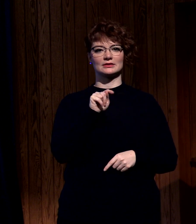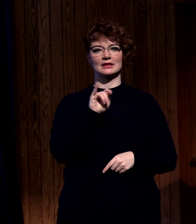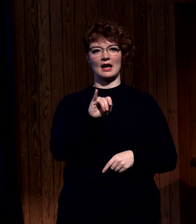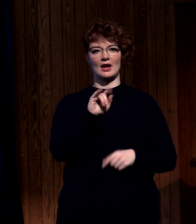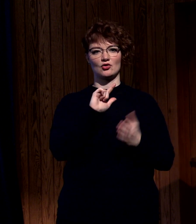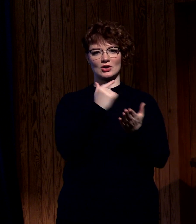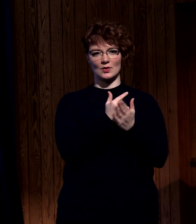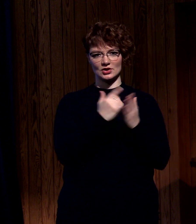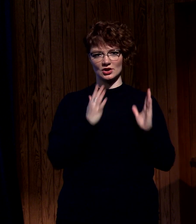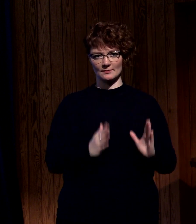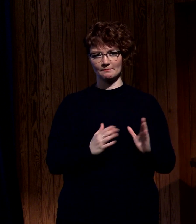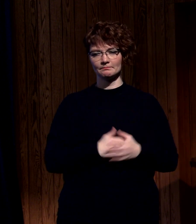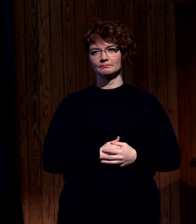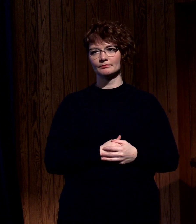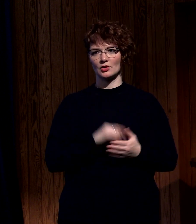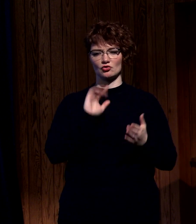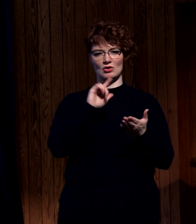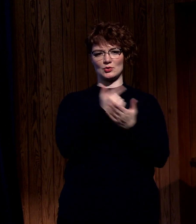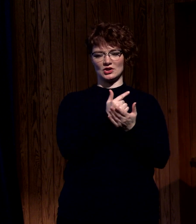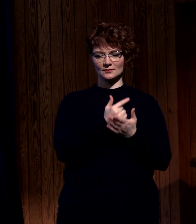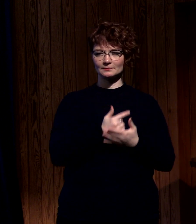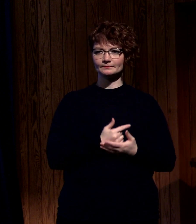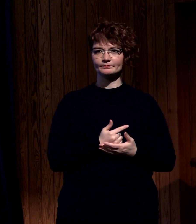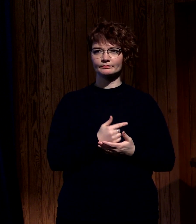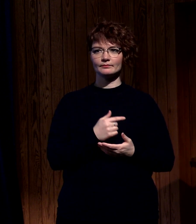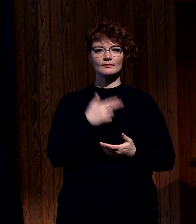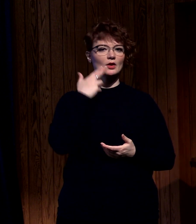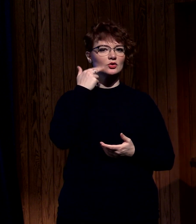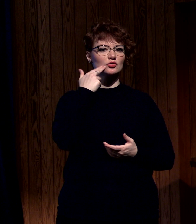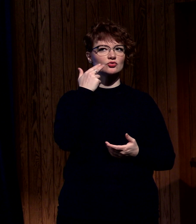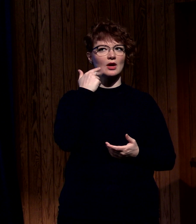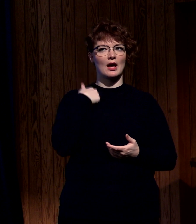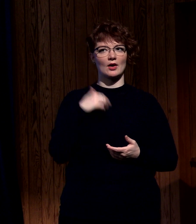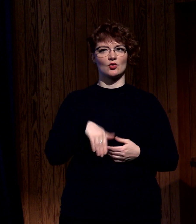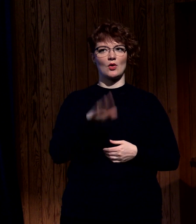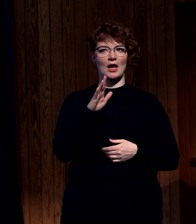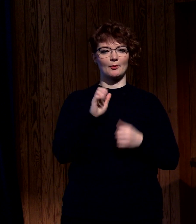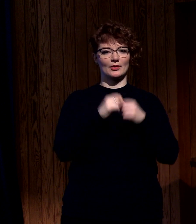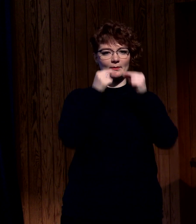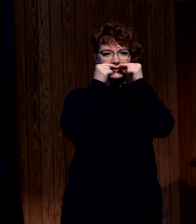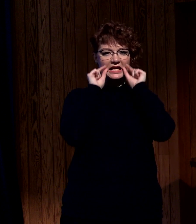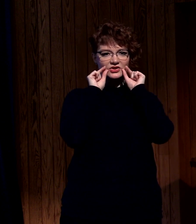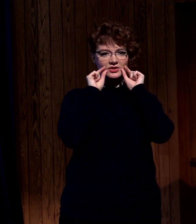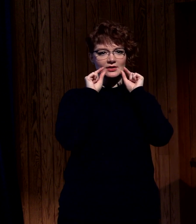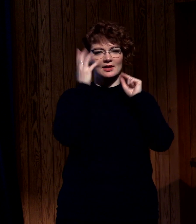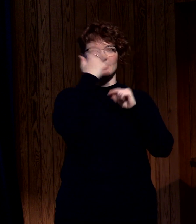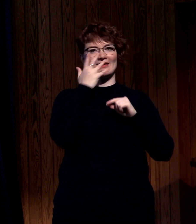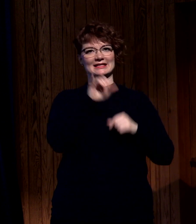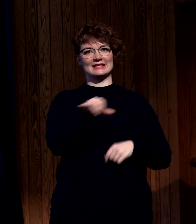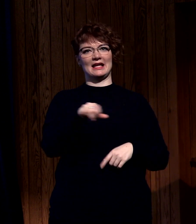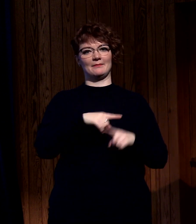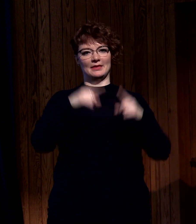last year here at RTI. You could tell I grew up a little bit with a mustache, my face is still the same. And my hairline is